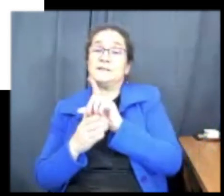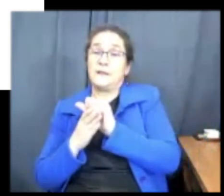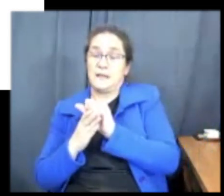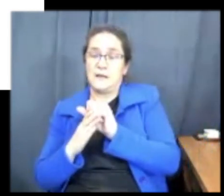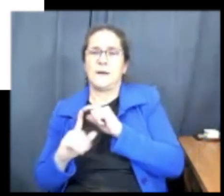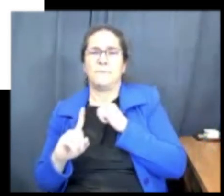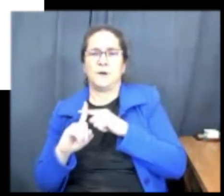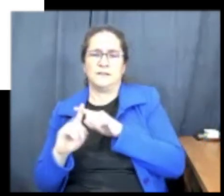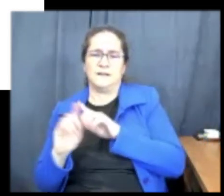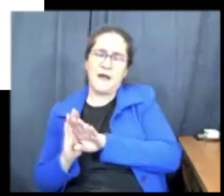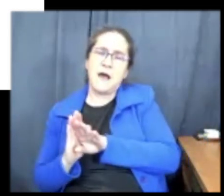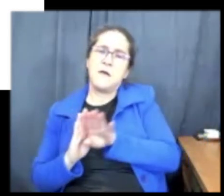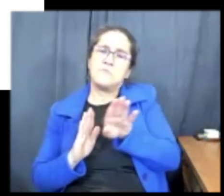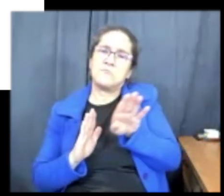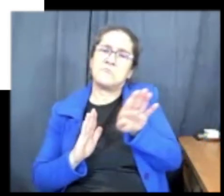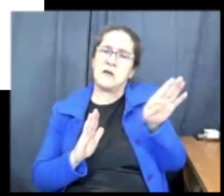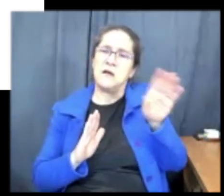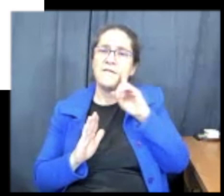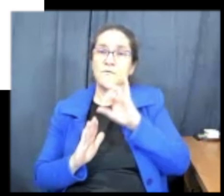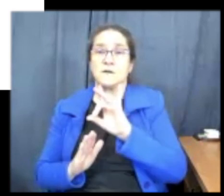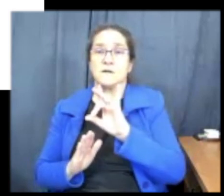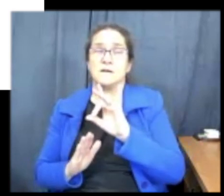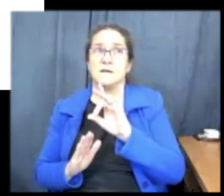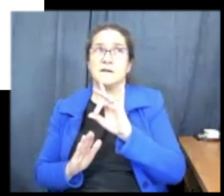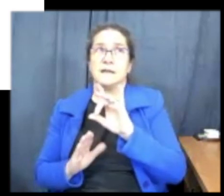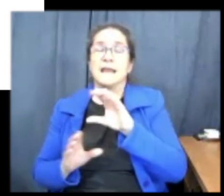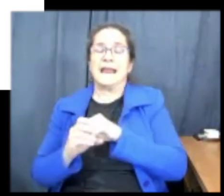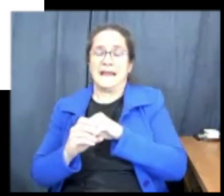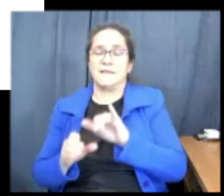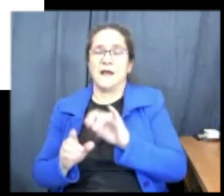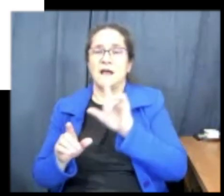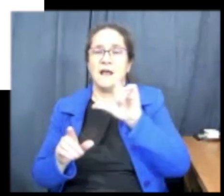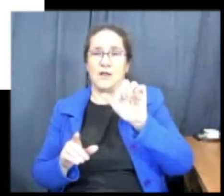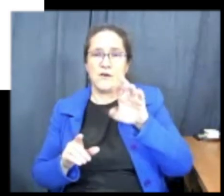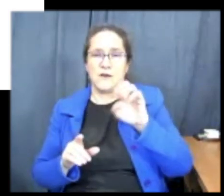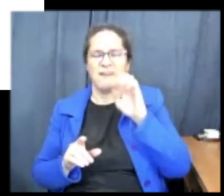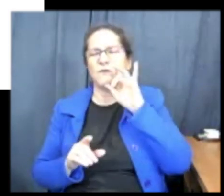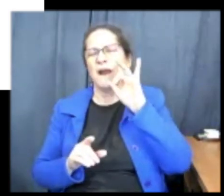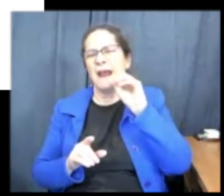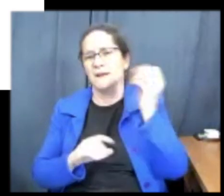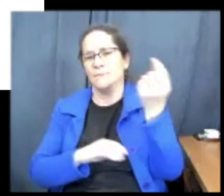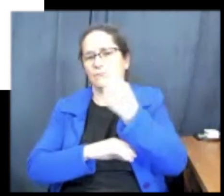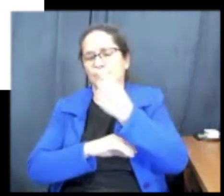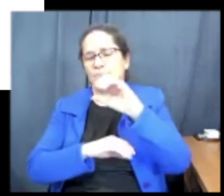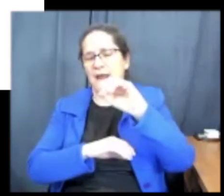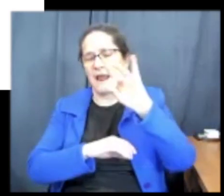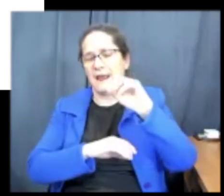for more than 80% of the day in 2015-2016 only 35.33%